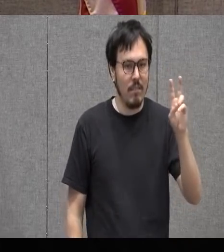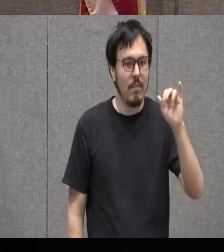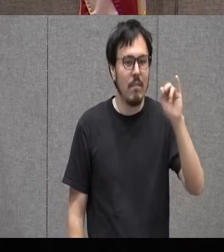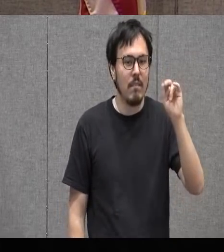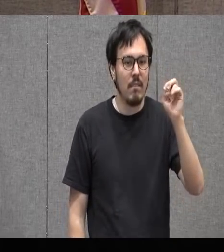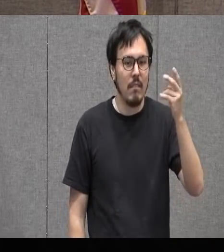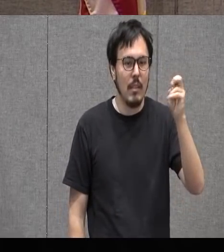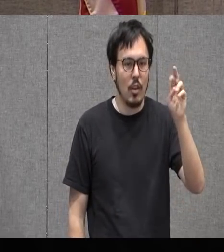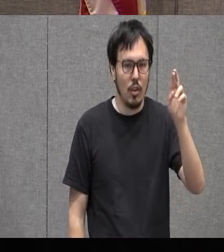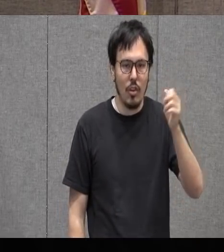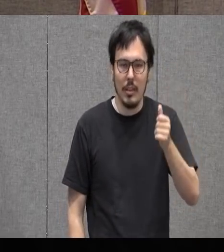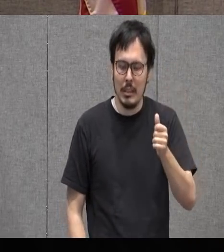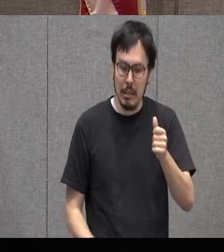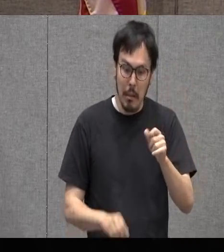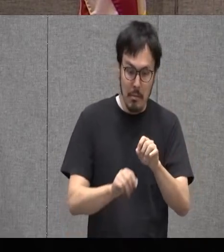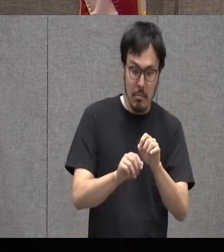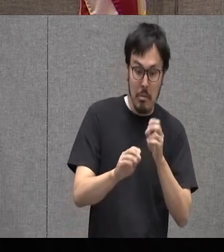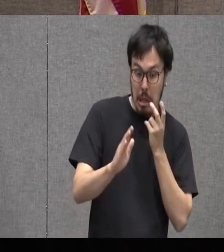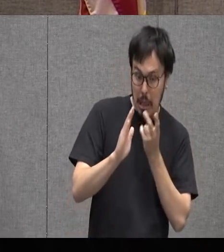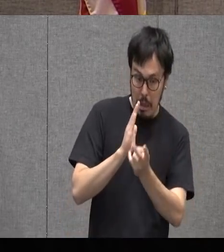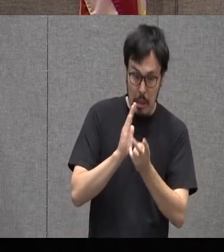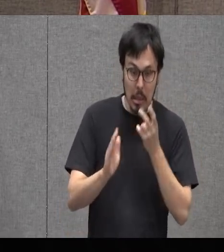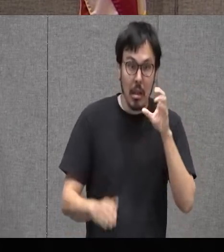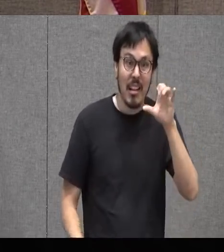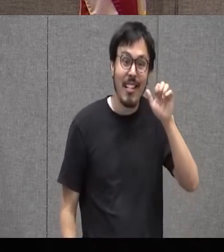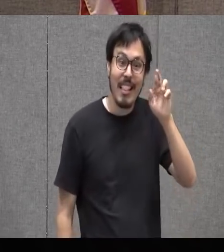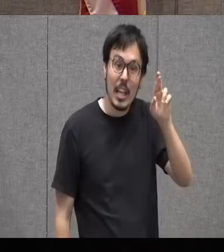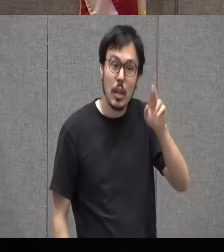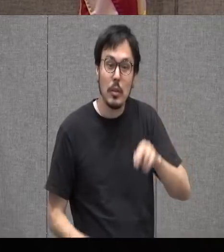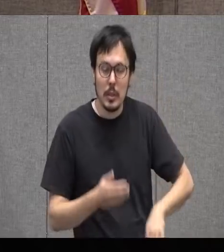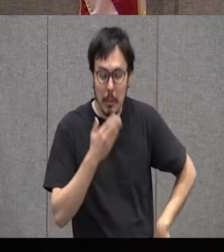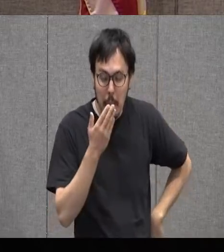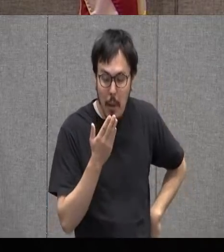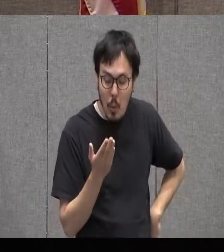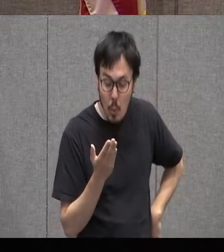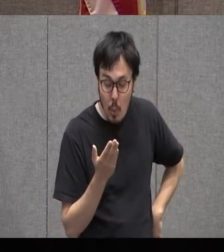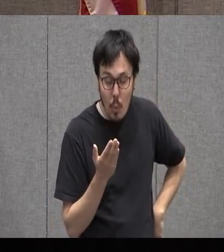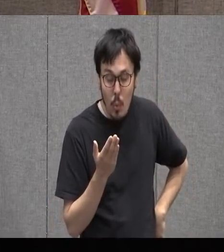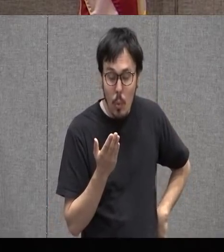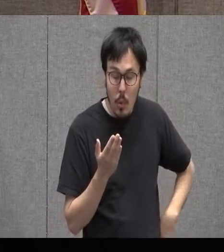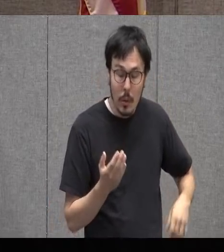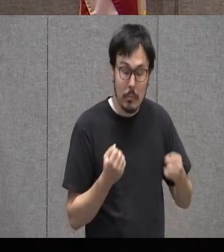Vinegar is clear. It smells very sour.